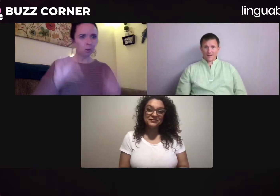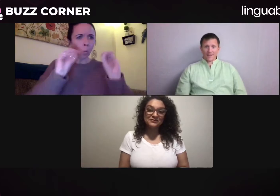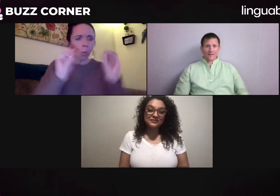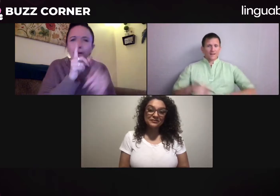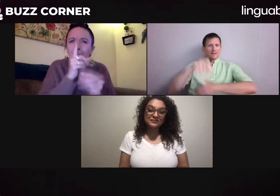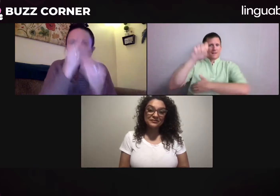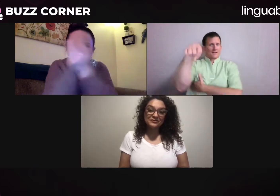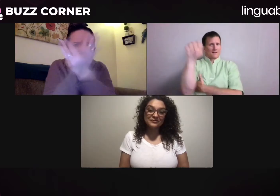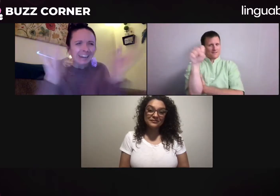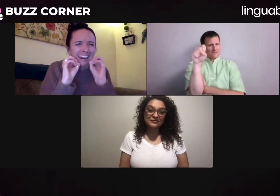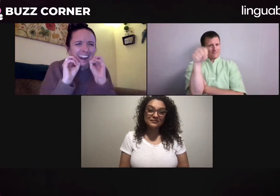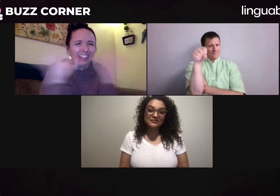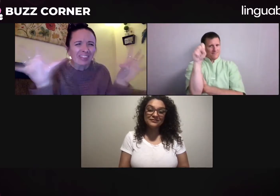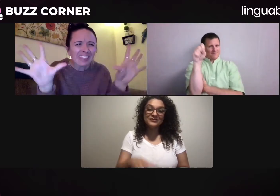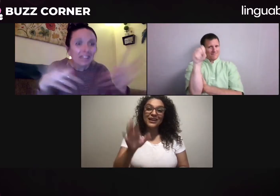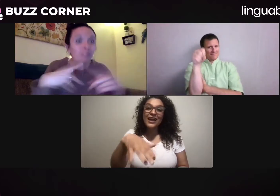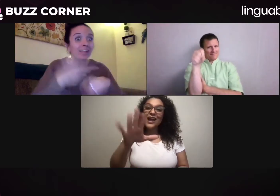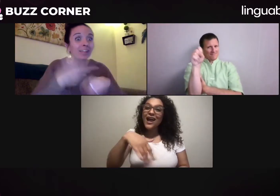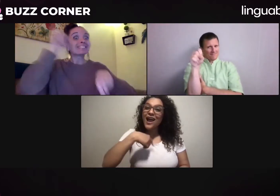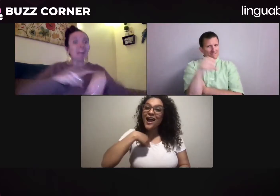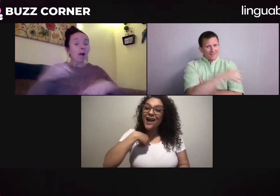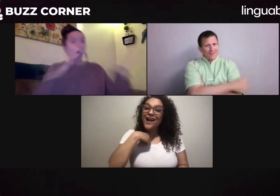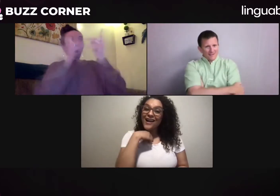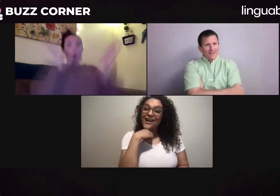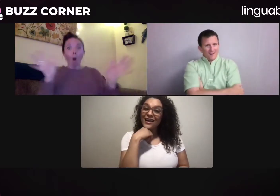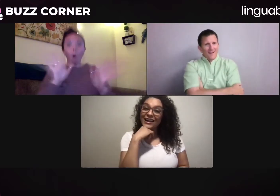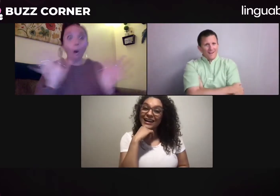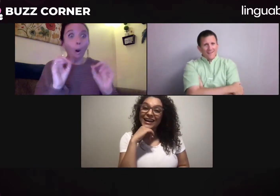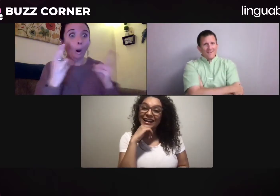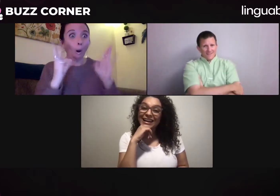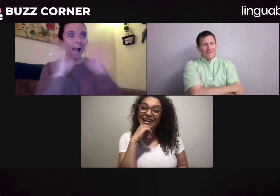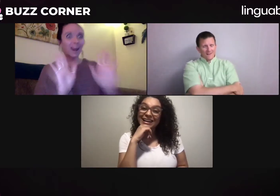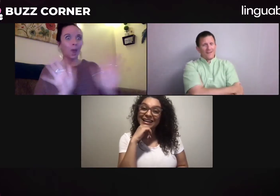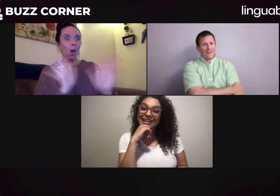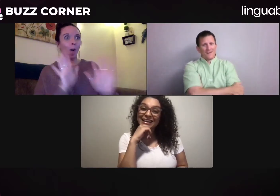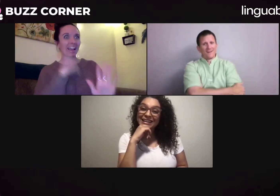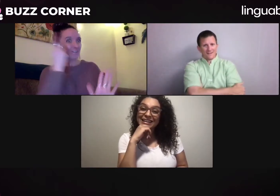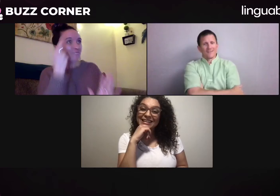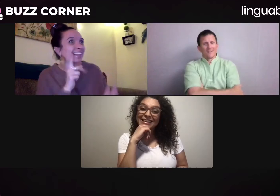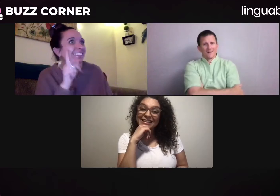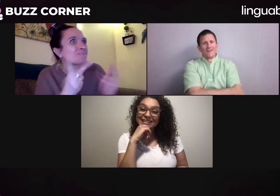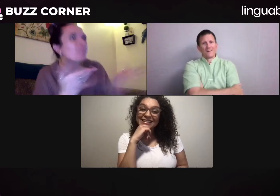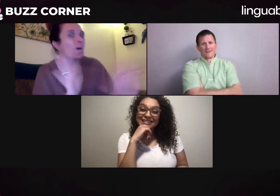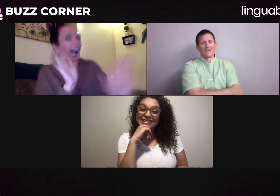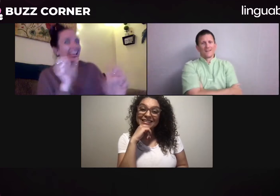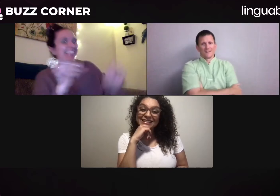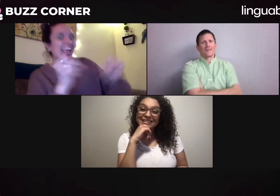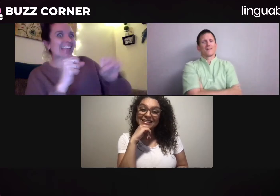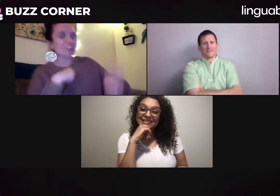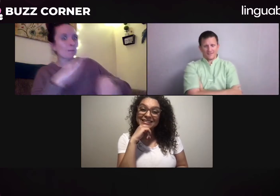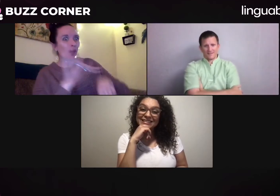without a request and there's no notification to the community, and then it just happens to be that a Deaf person shows up